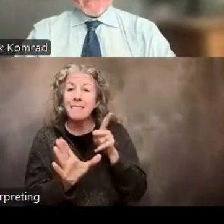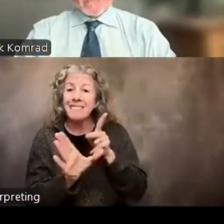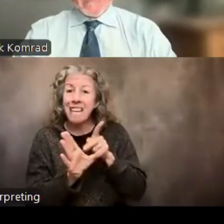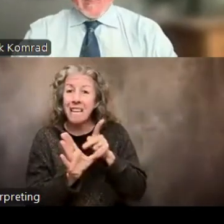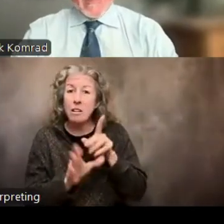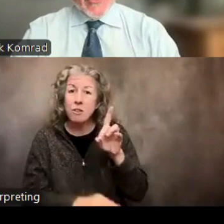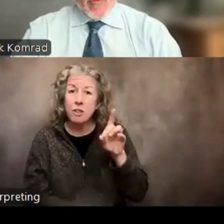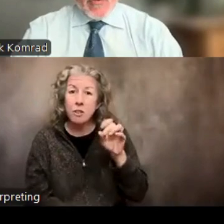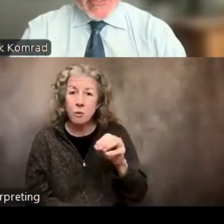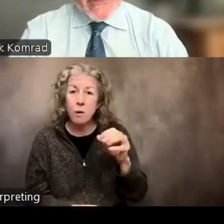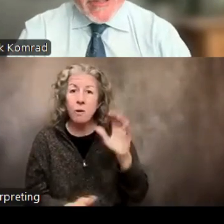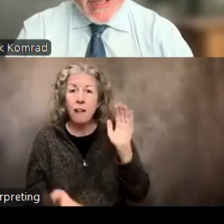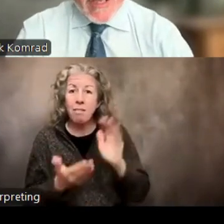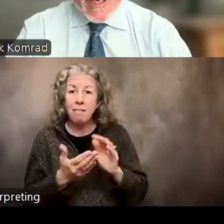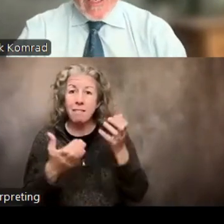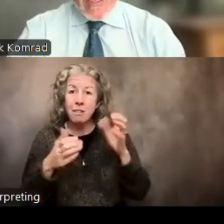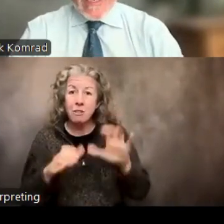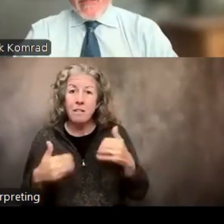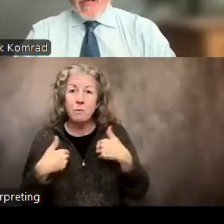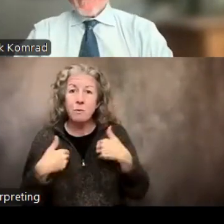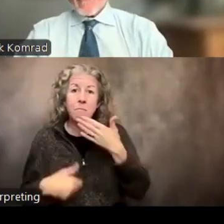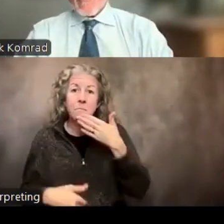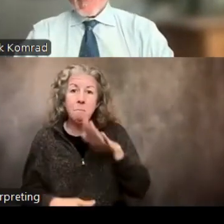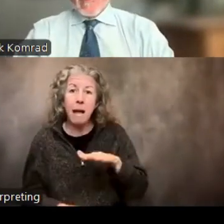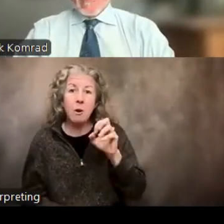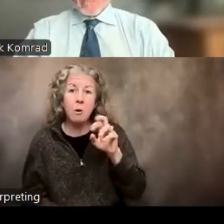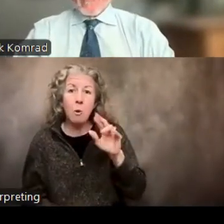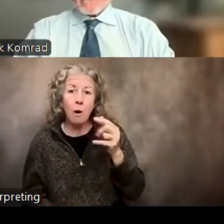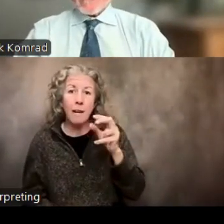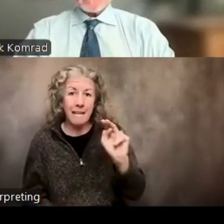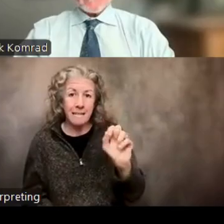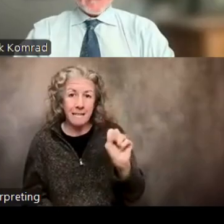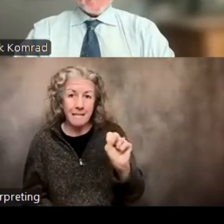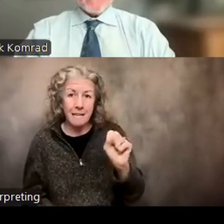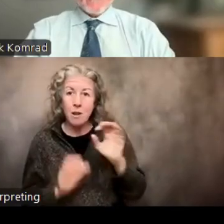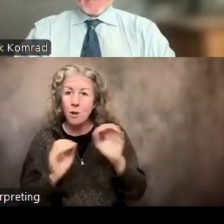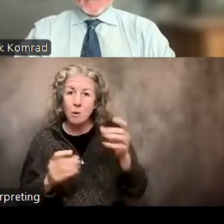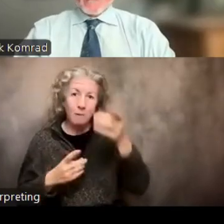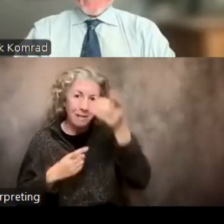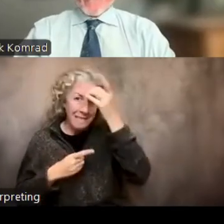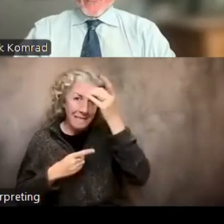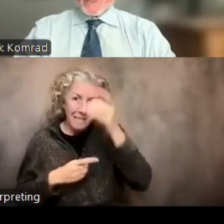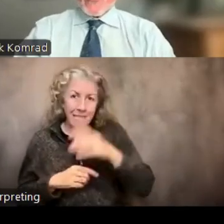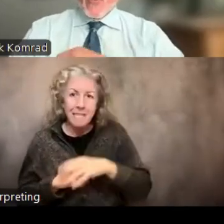diseased organs. And therefore it represents a kind of virtue,